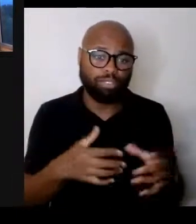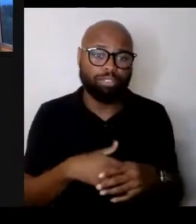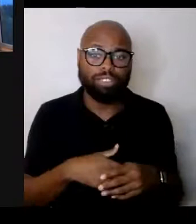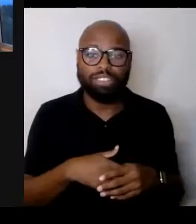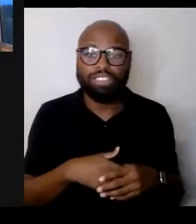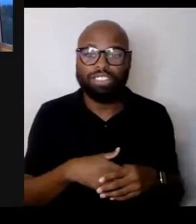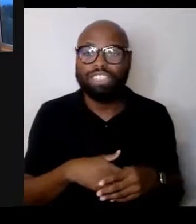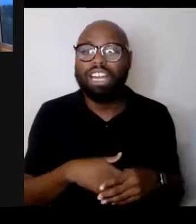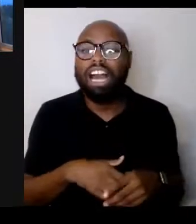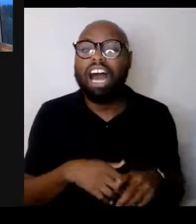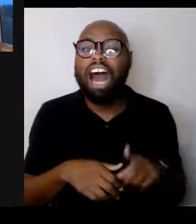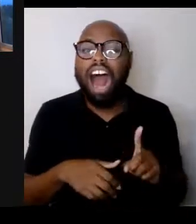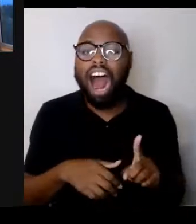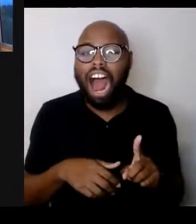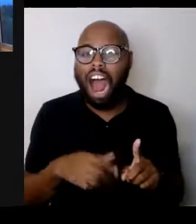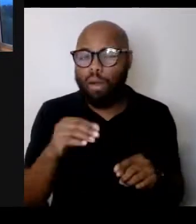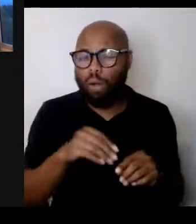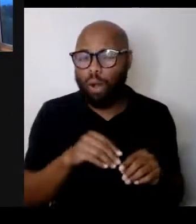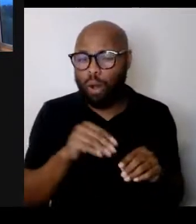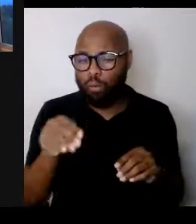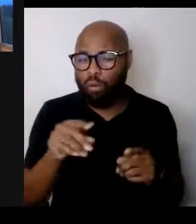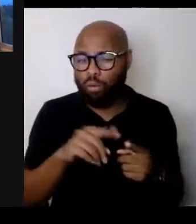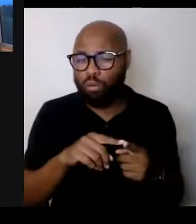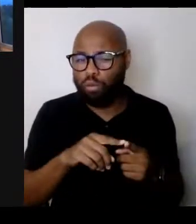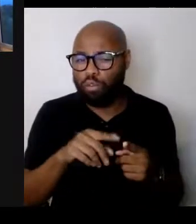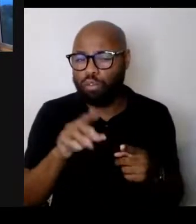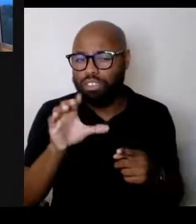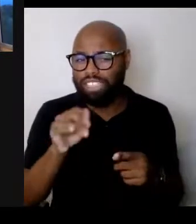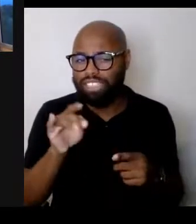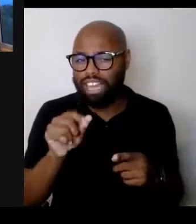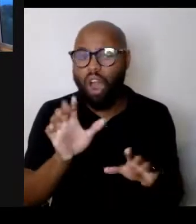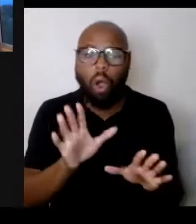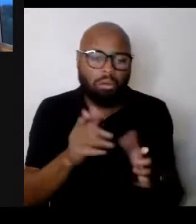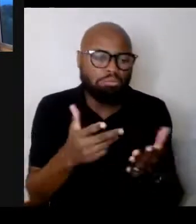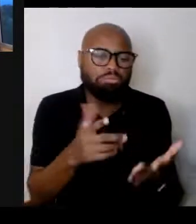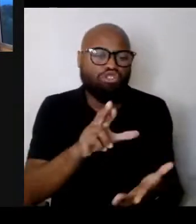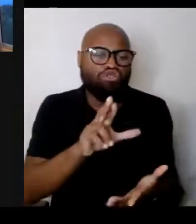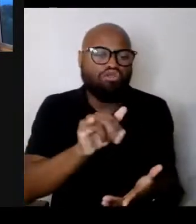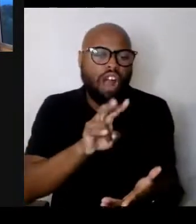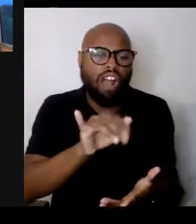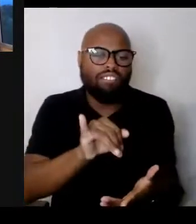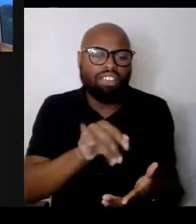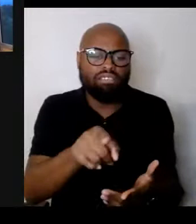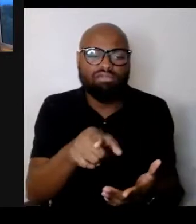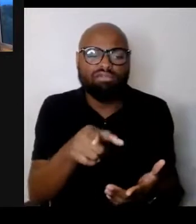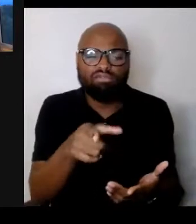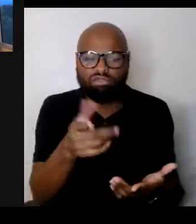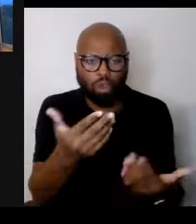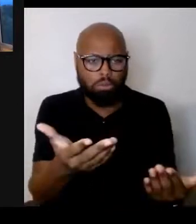I wanna move to one-- - Just to add one sentence. Oh, go ahead, go ahead Ravi. Yeah, it's about control, right? They wanna control women,